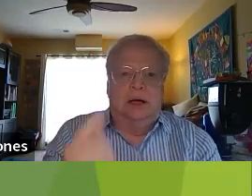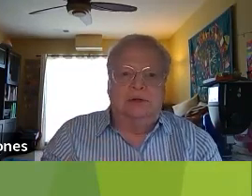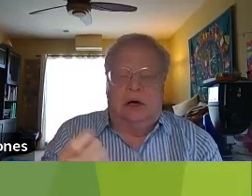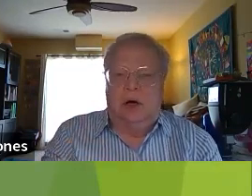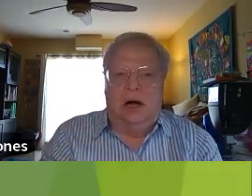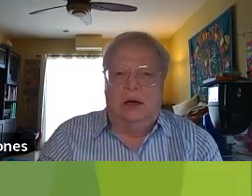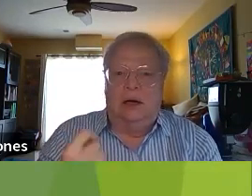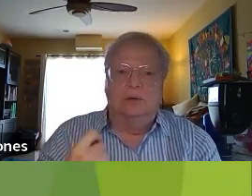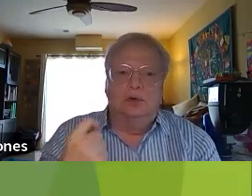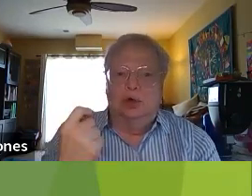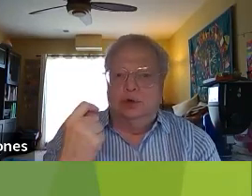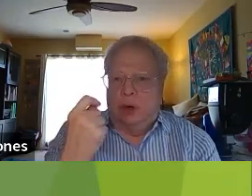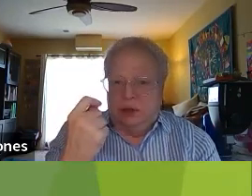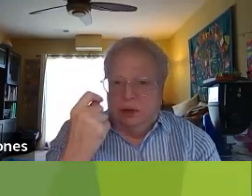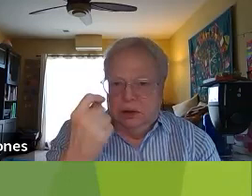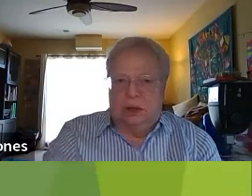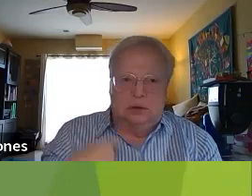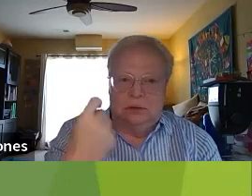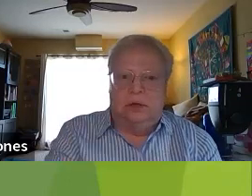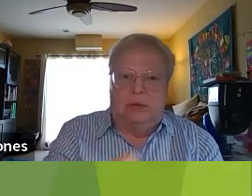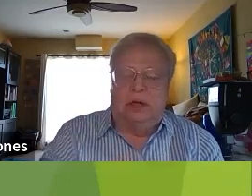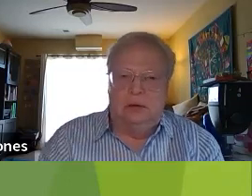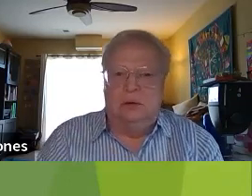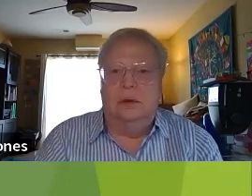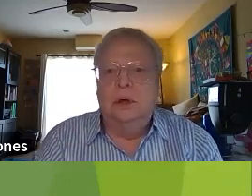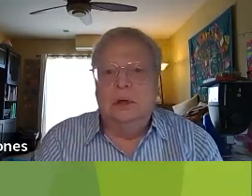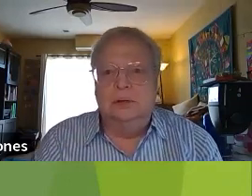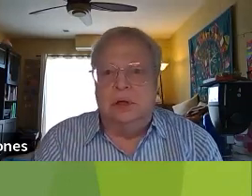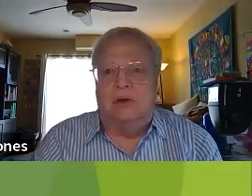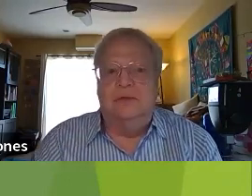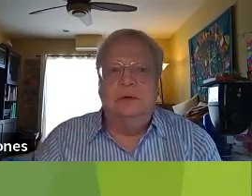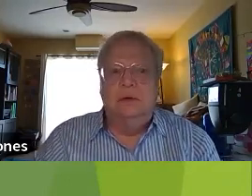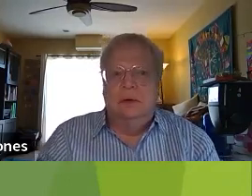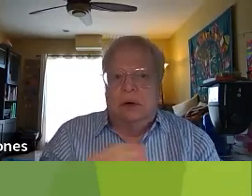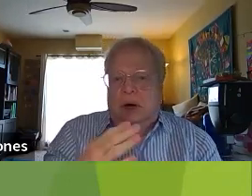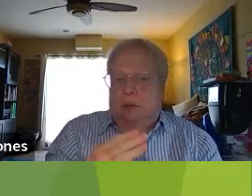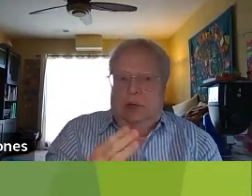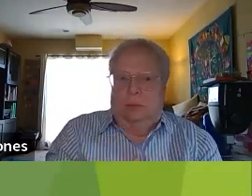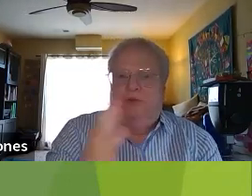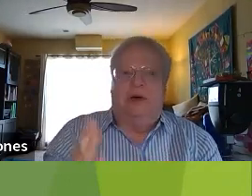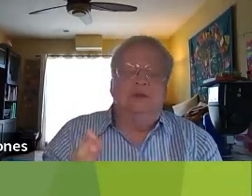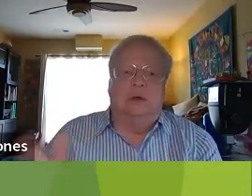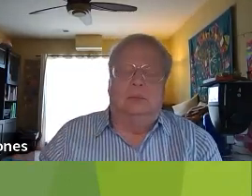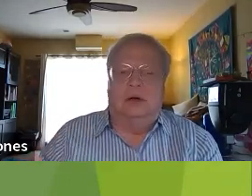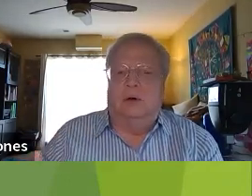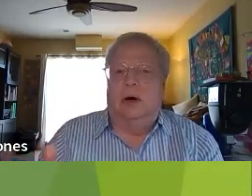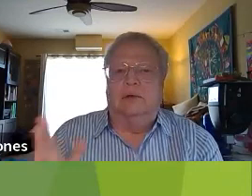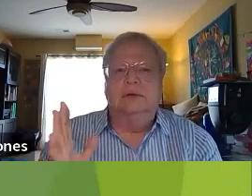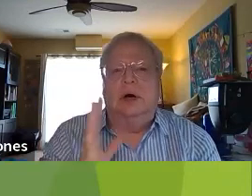you are directly connected to somebody who is deaf and professional mental health.